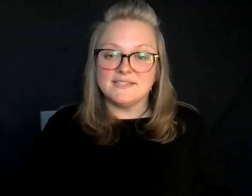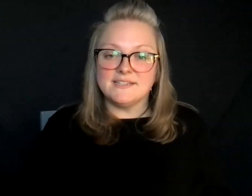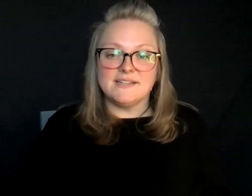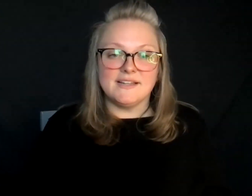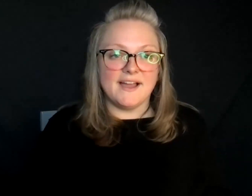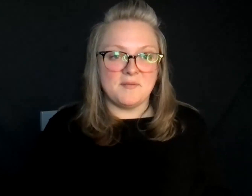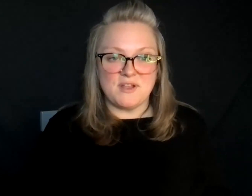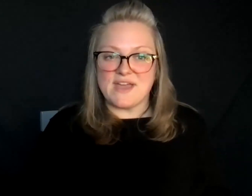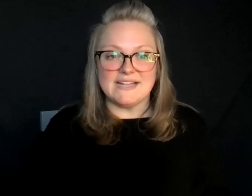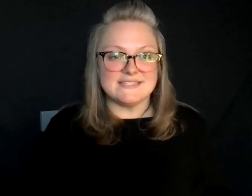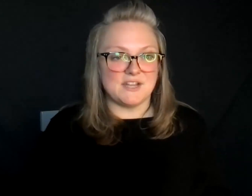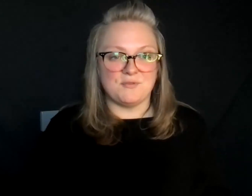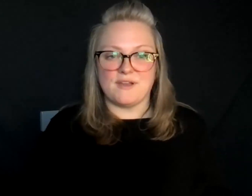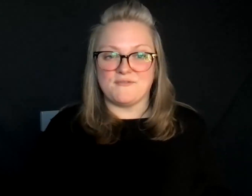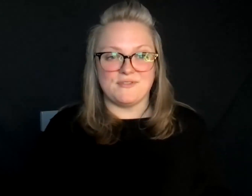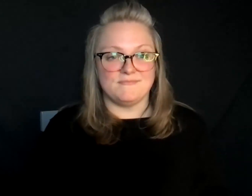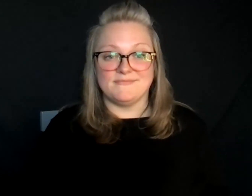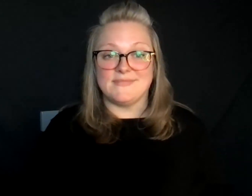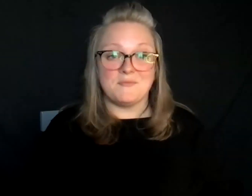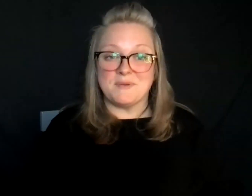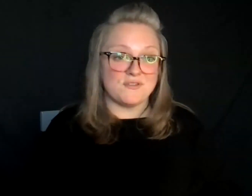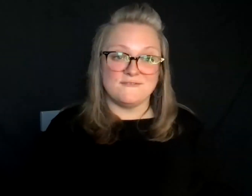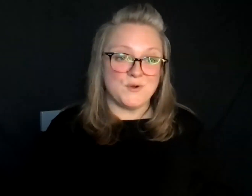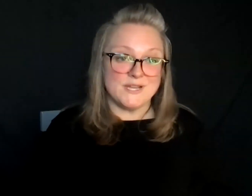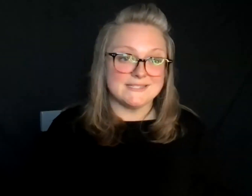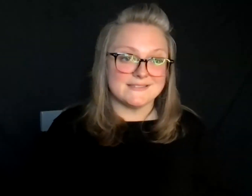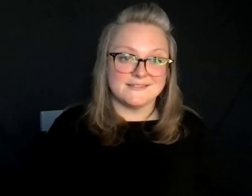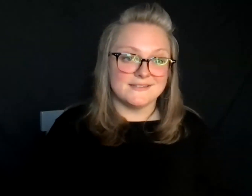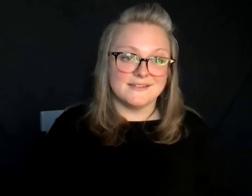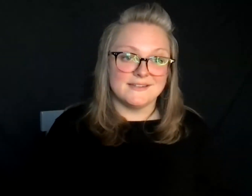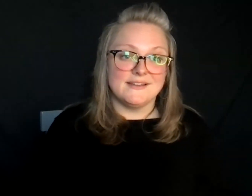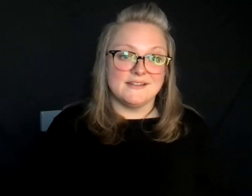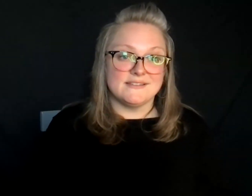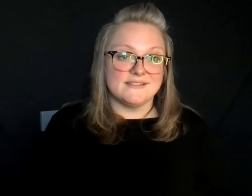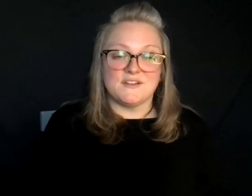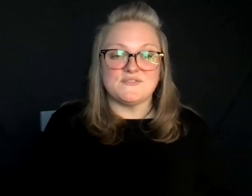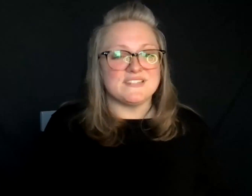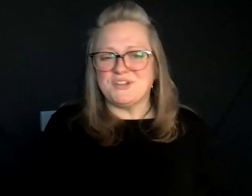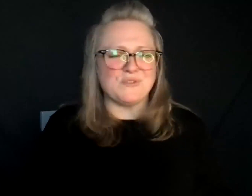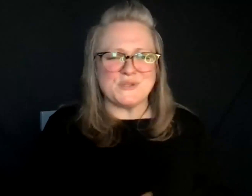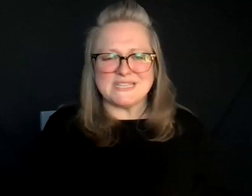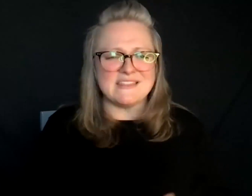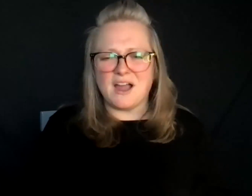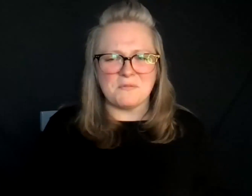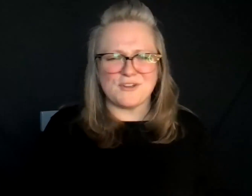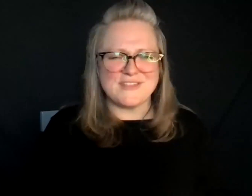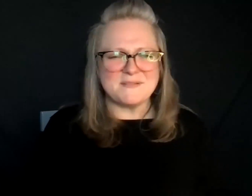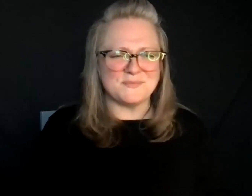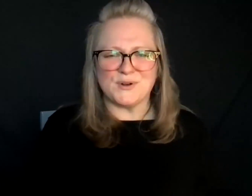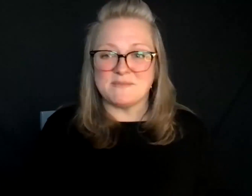ROOMMATE. I MEAN WE CAN SUPPORT YOUR CLIENT IN PARTICULAR, YOU KNOW,